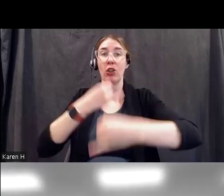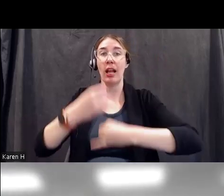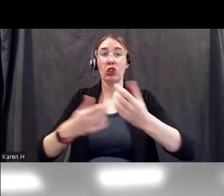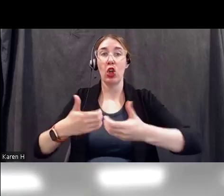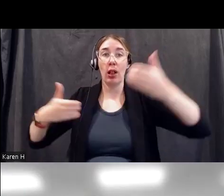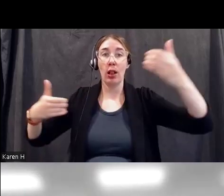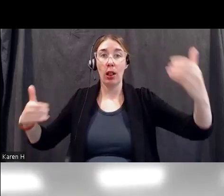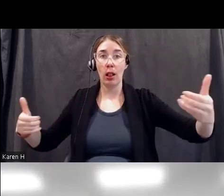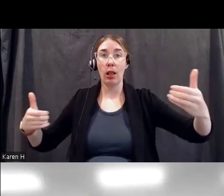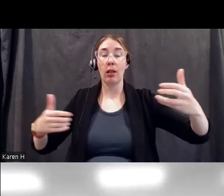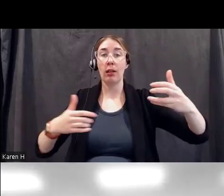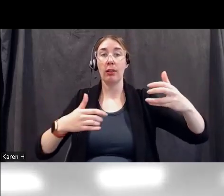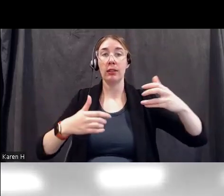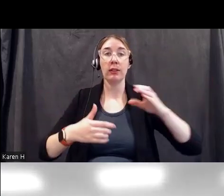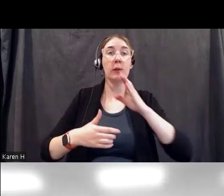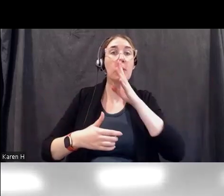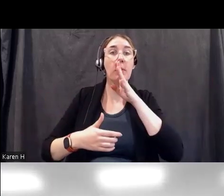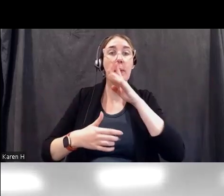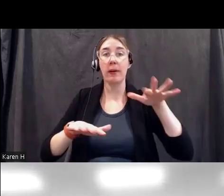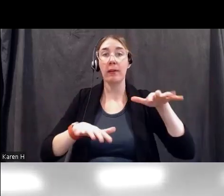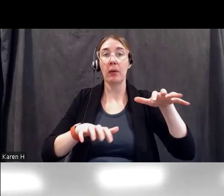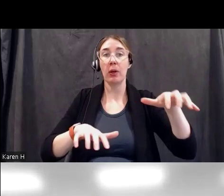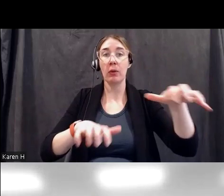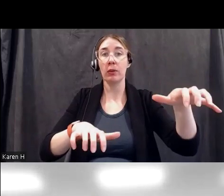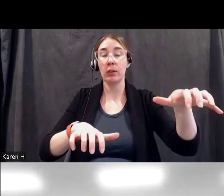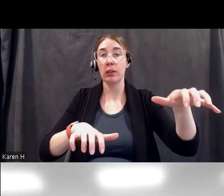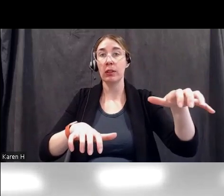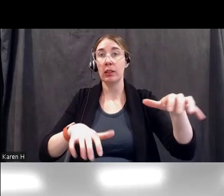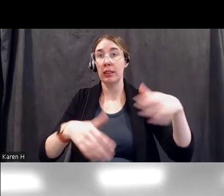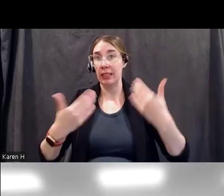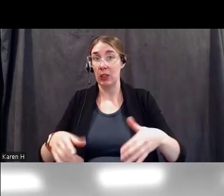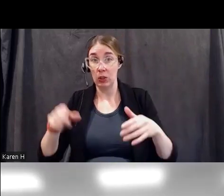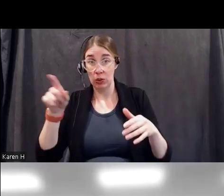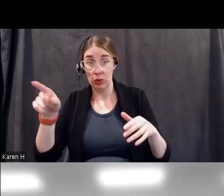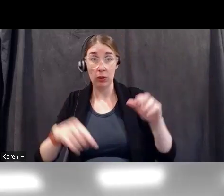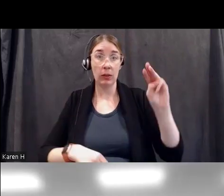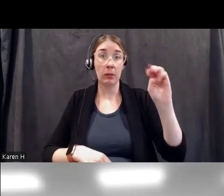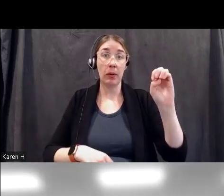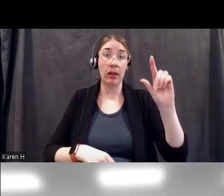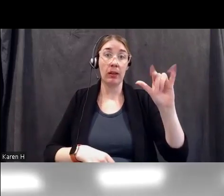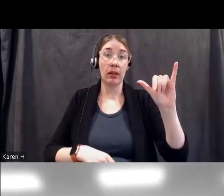So I don't know if -- I know you and Melinda chatted about whether or not she could fill